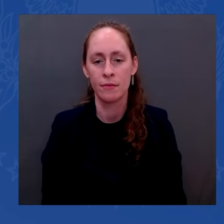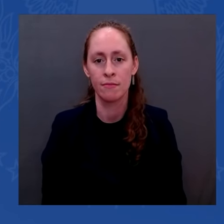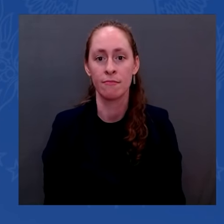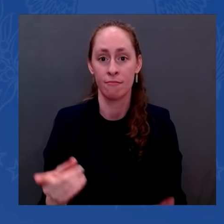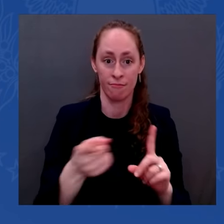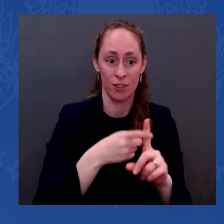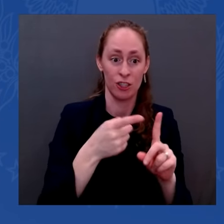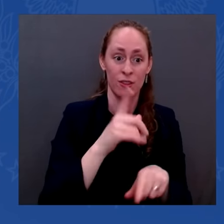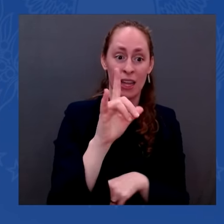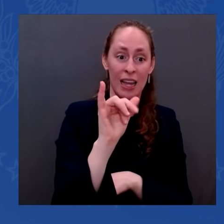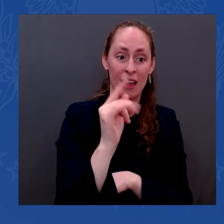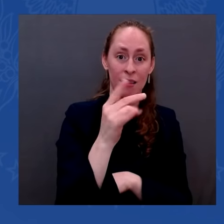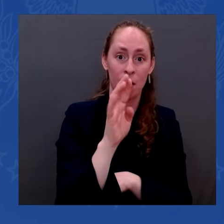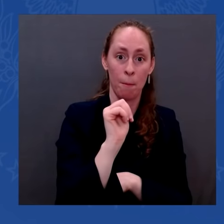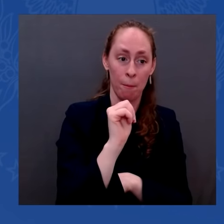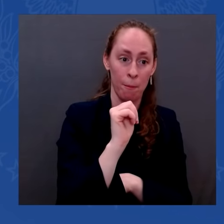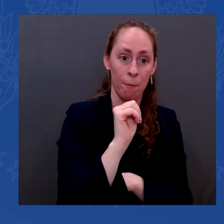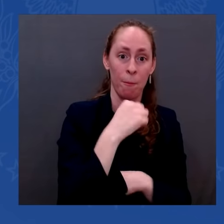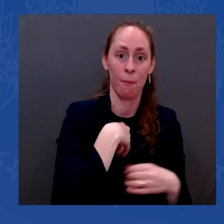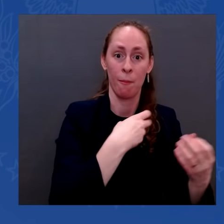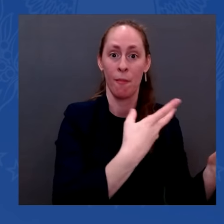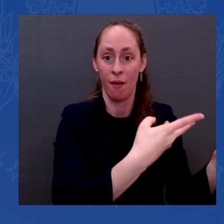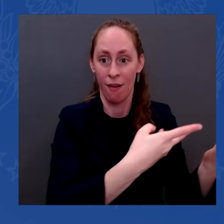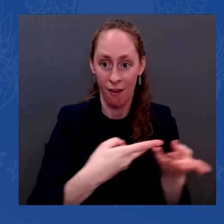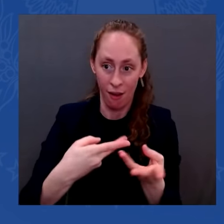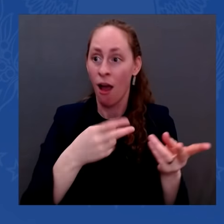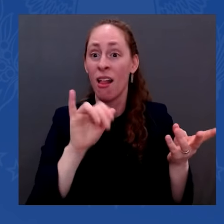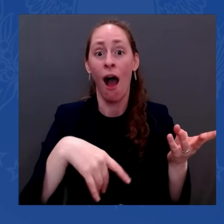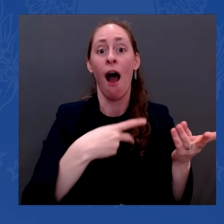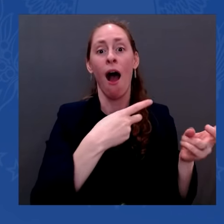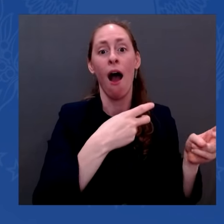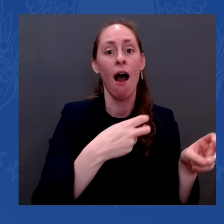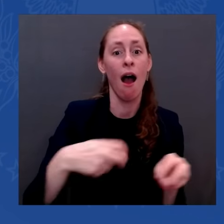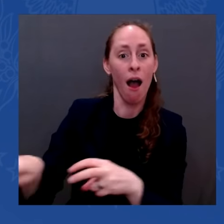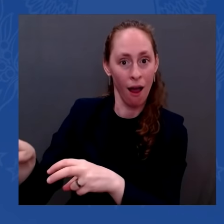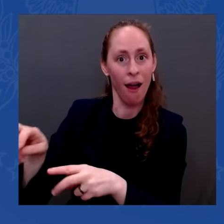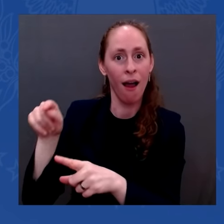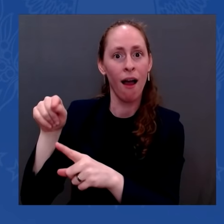If both of these demonstration projects are successful, we would then be in a position